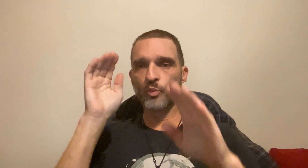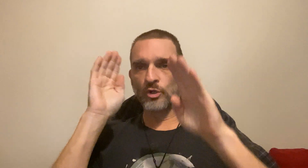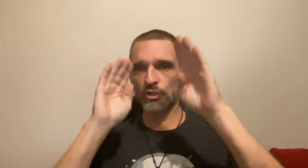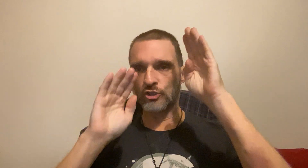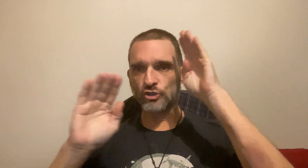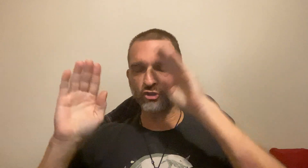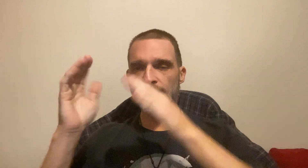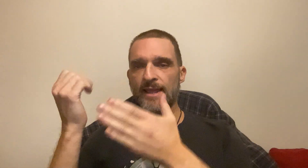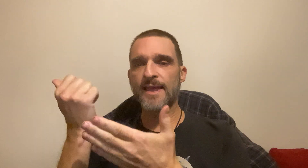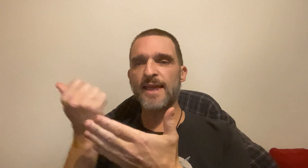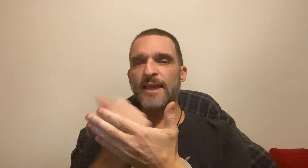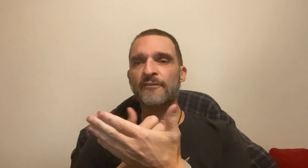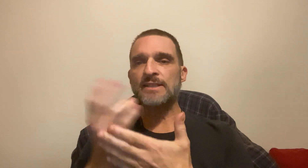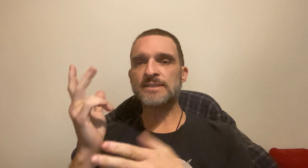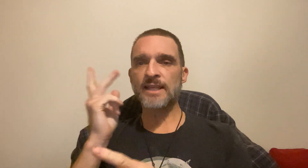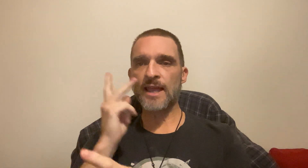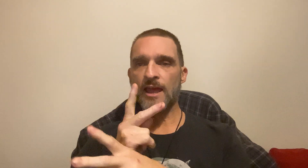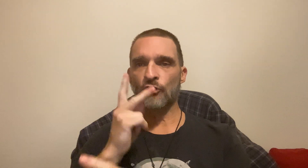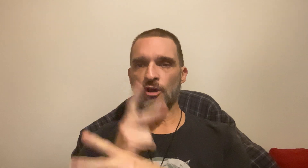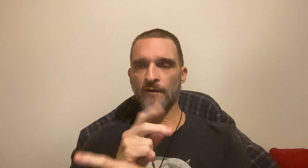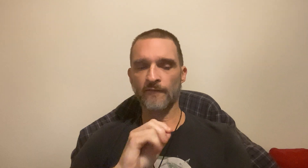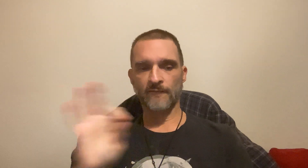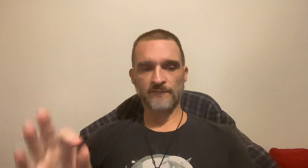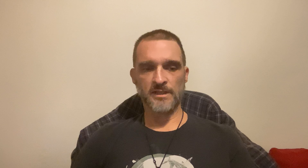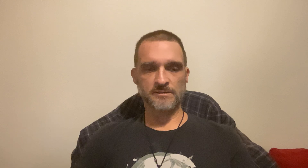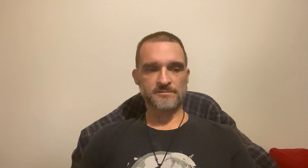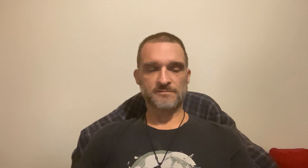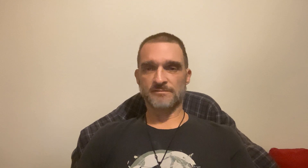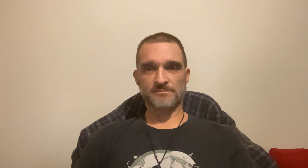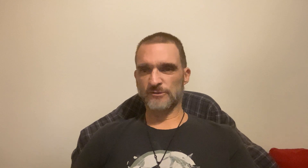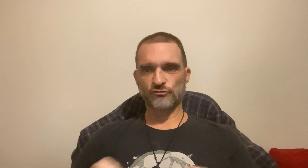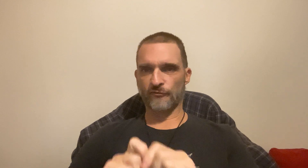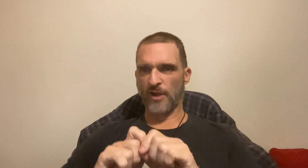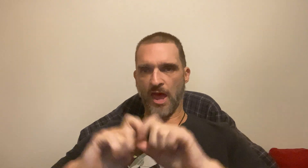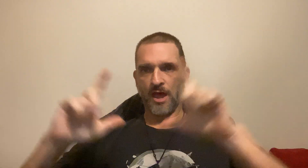Don't worry. Everything is taken care of."